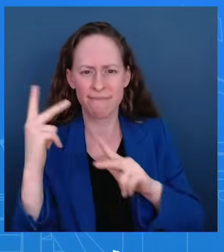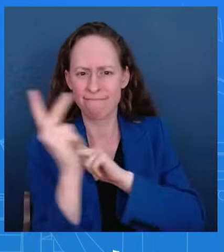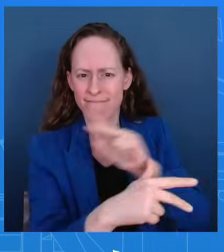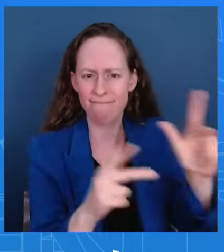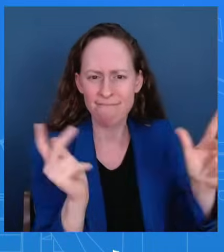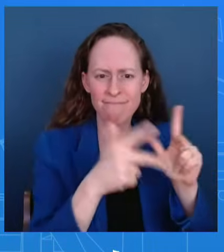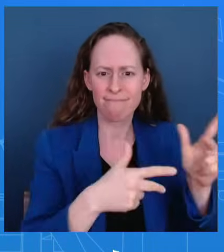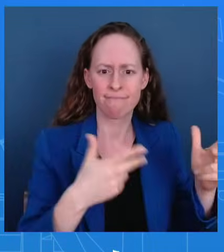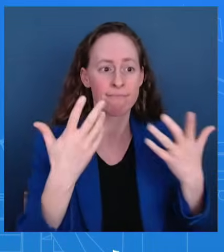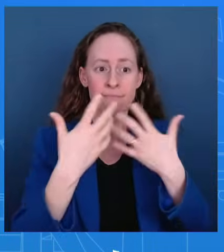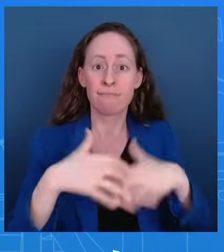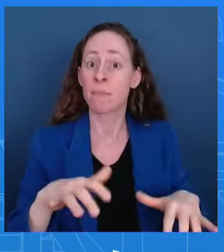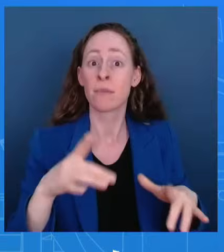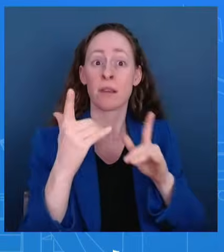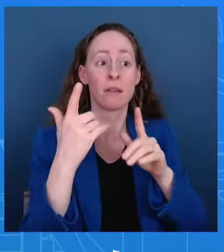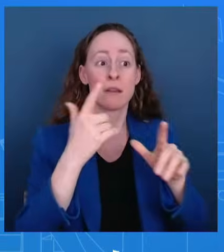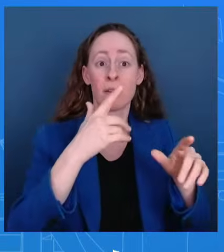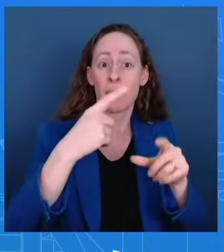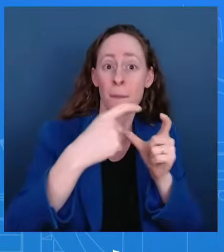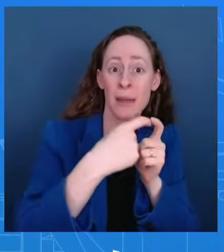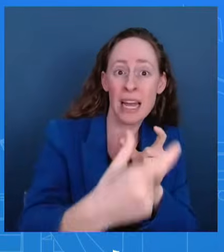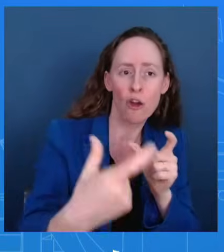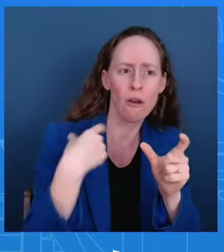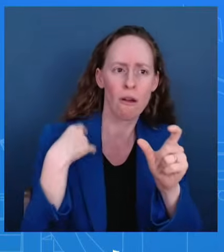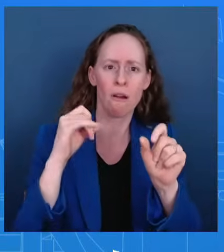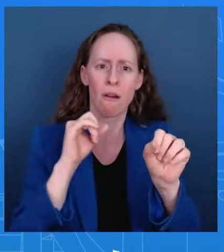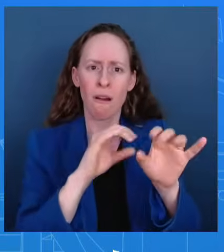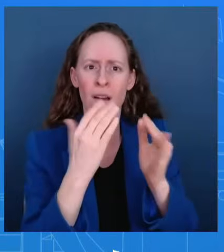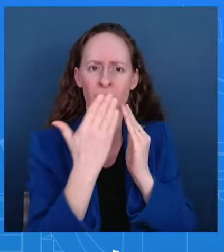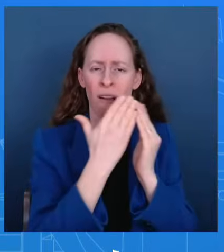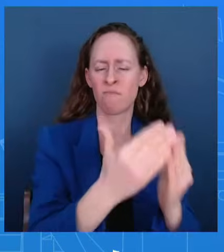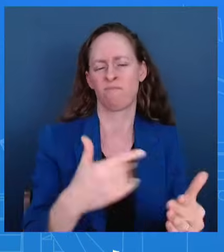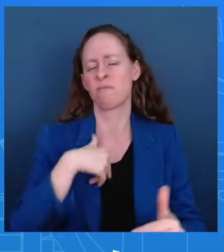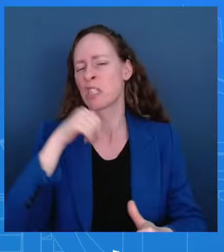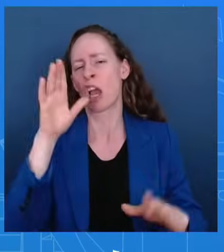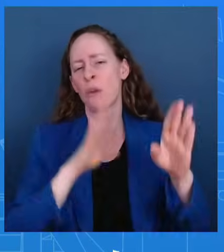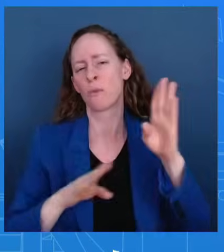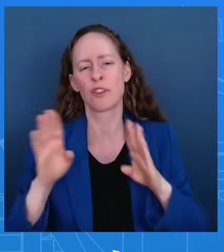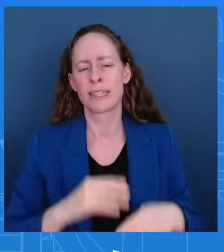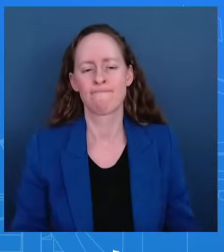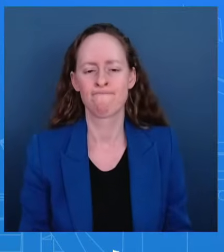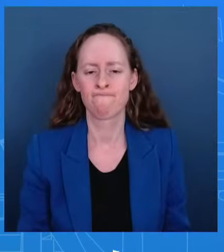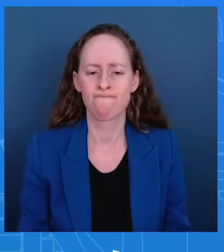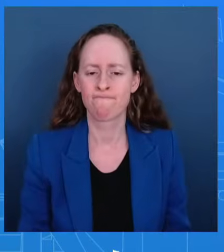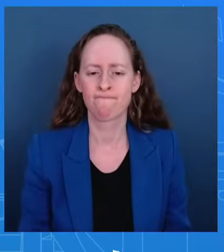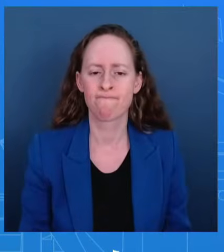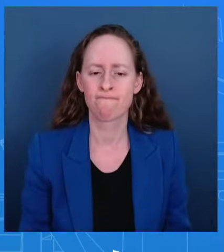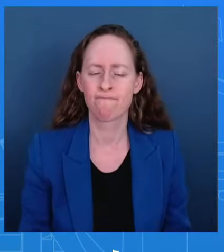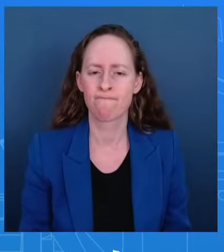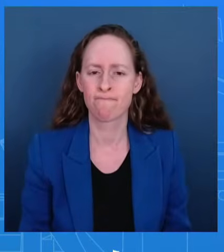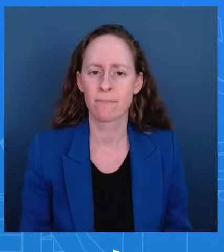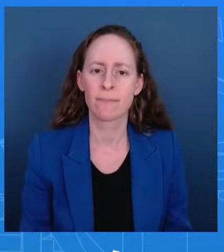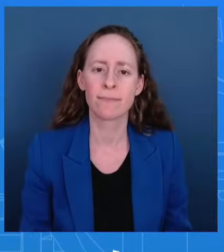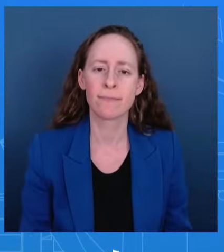Ms. Jean-Pierre: Go ahead, Patsy. The Press: Thank you, Karine. So, just to clarify, John, the Israelis and the American soldiers -- the small footprint of American soldiers